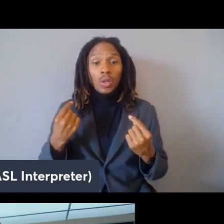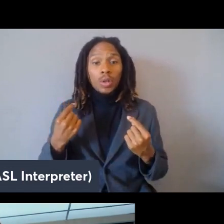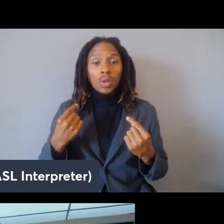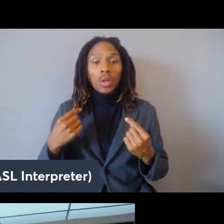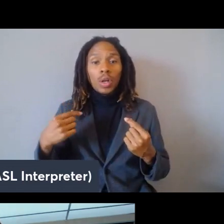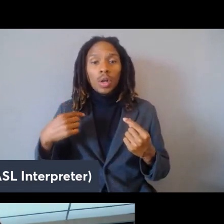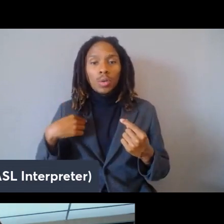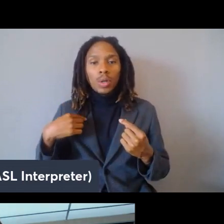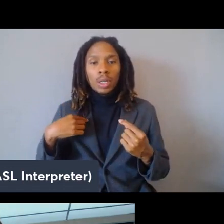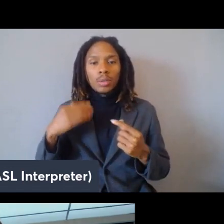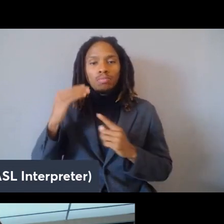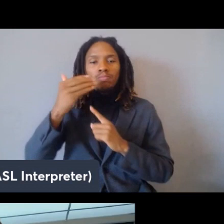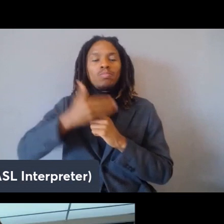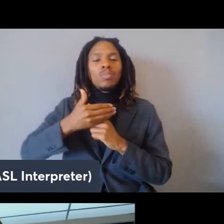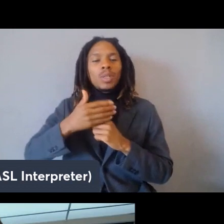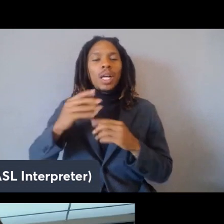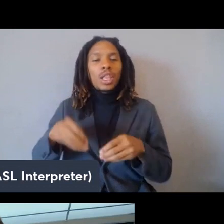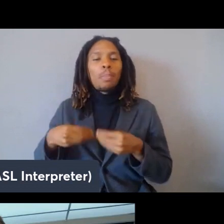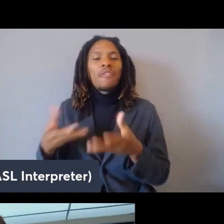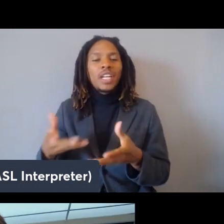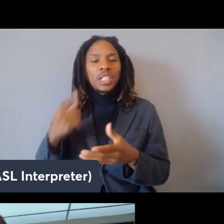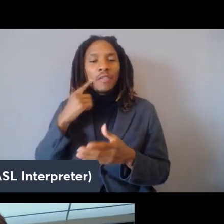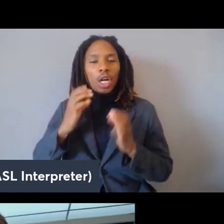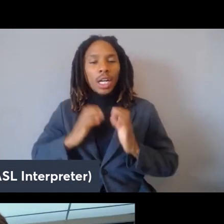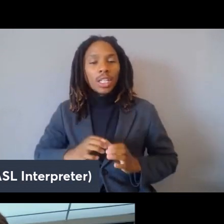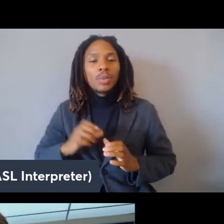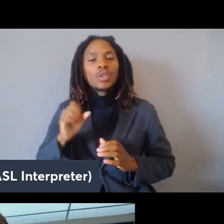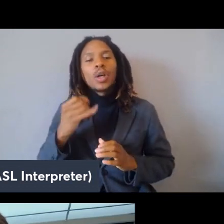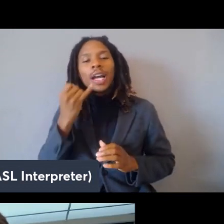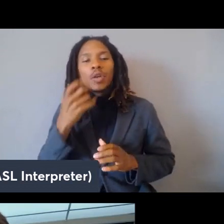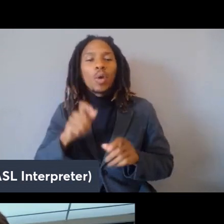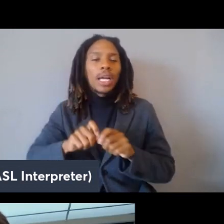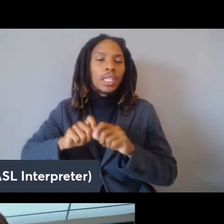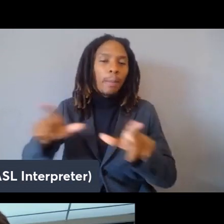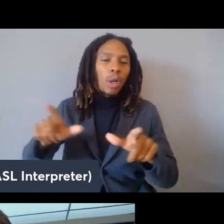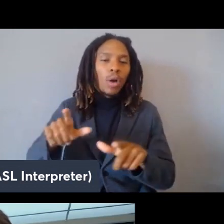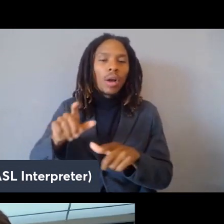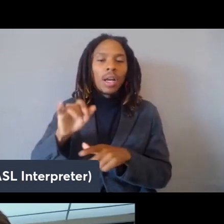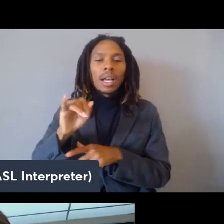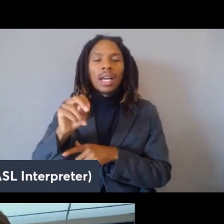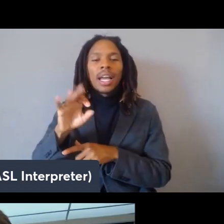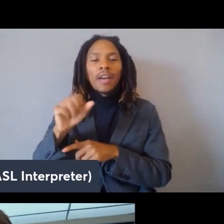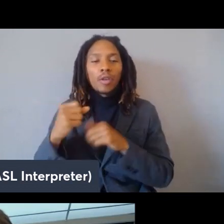of the provisioning on a customer site. So if you want to deploy an infrastructure to an organization unit,